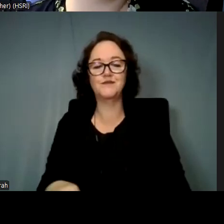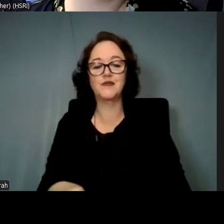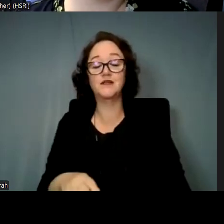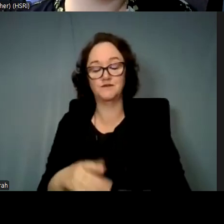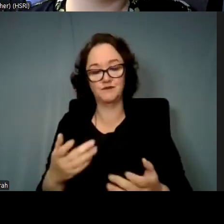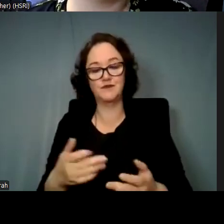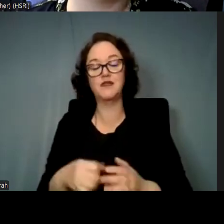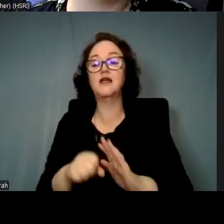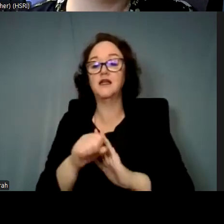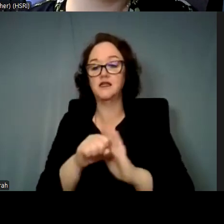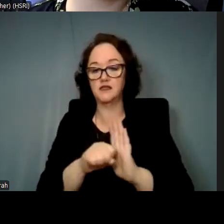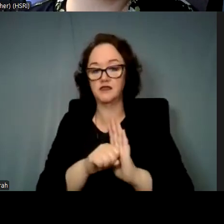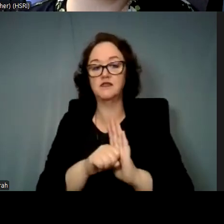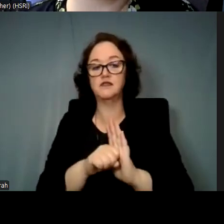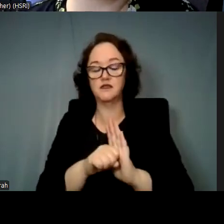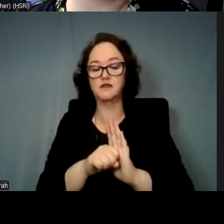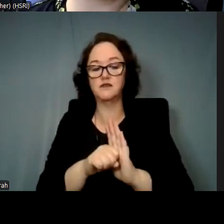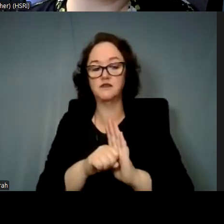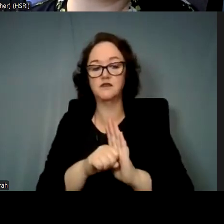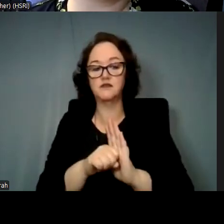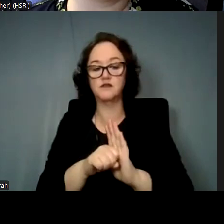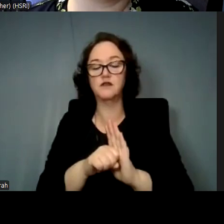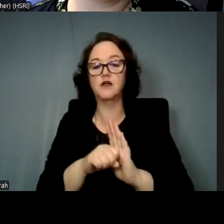be―provided they move forward with implementation―will be